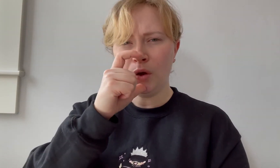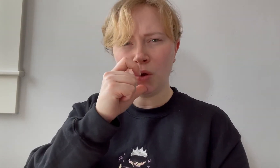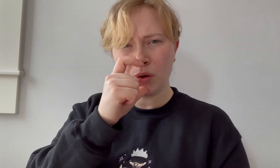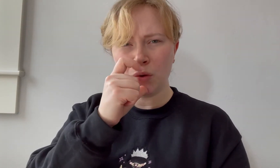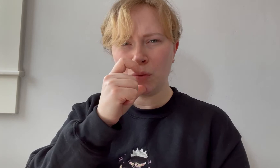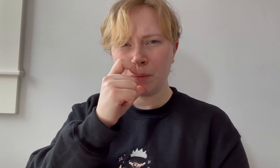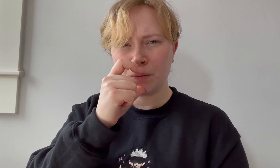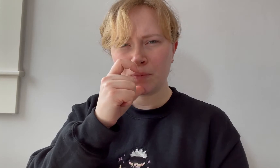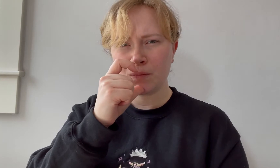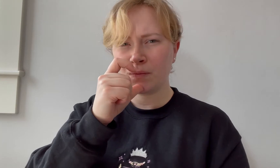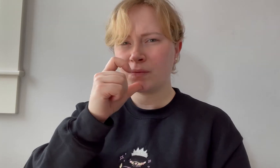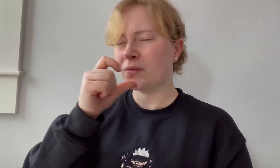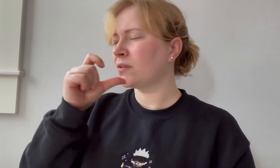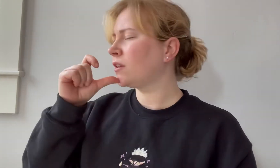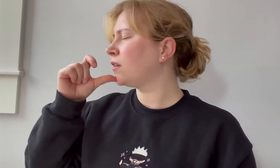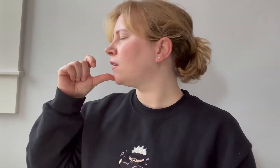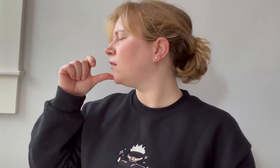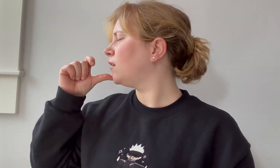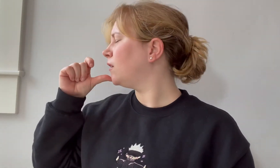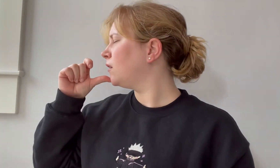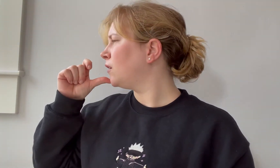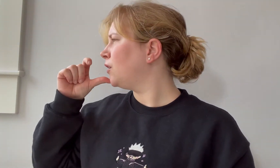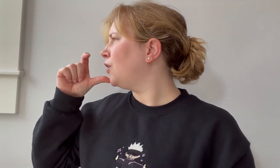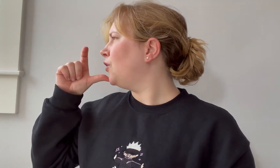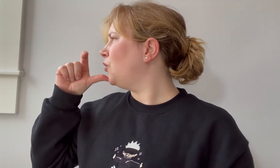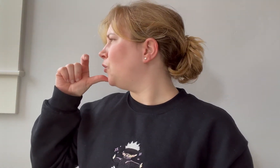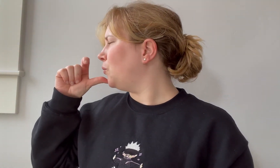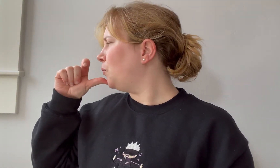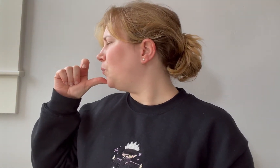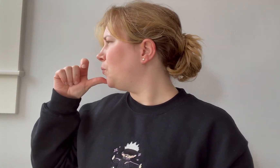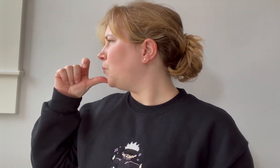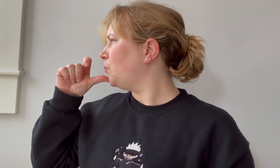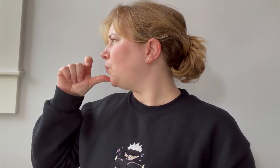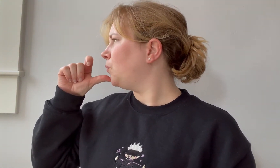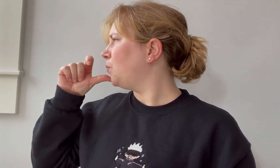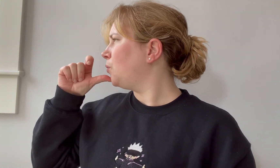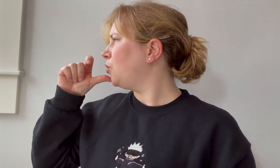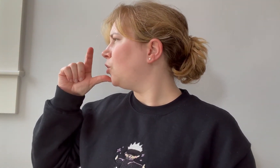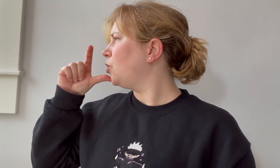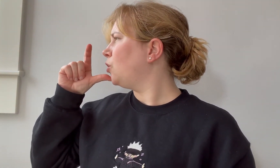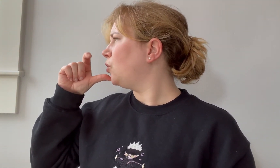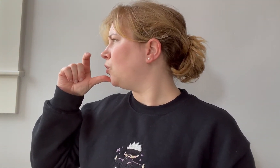who who who